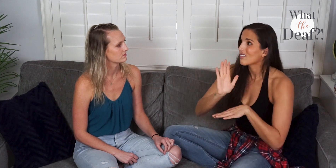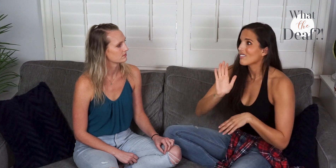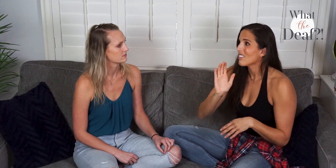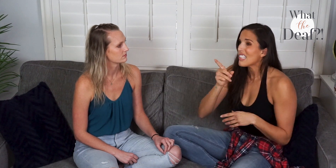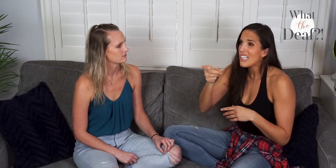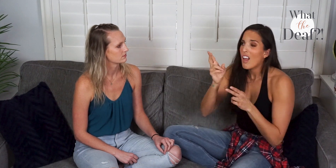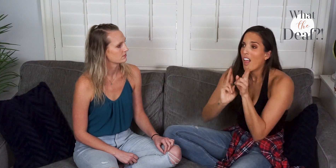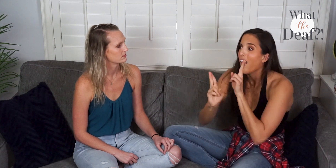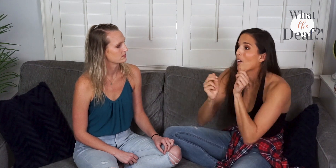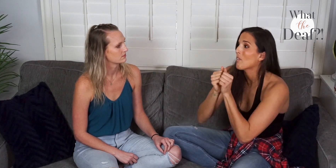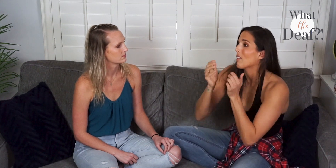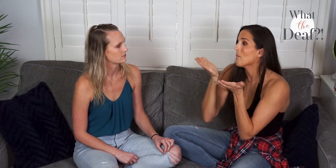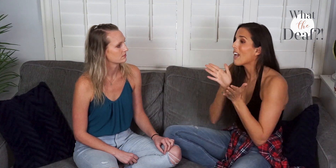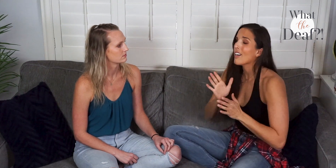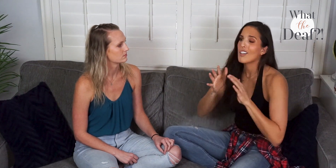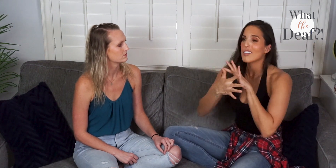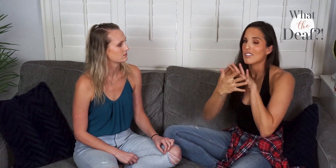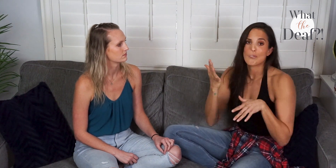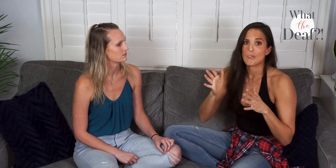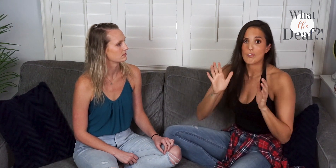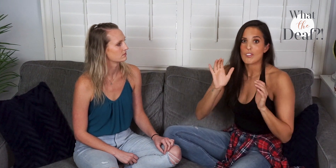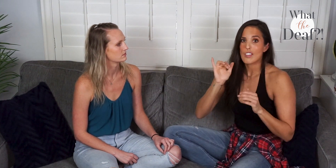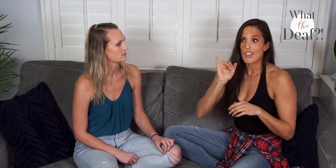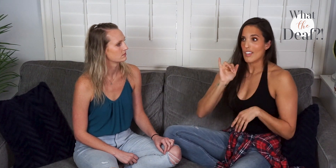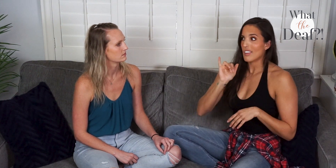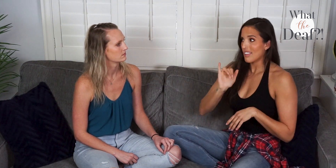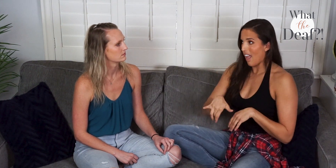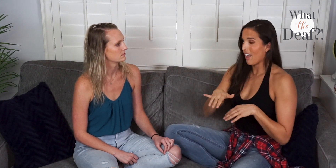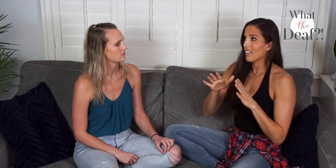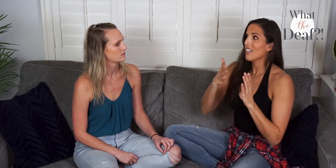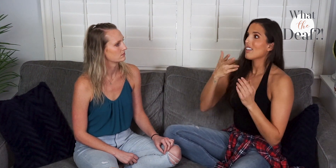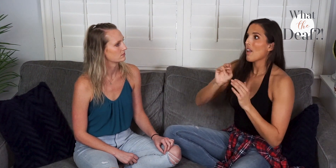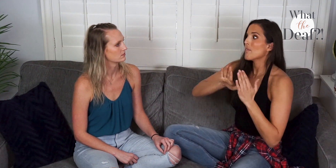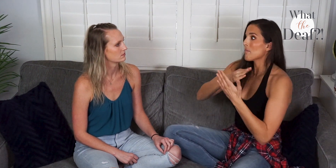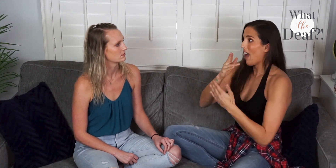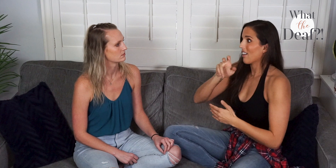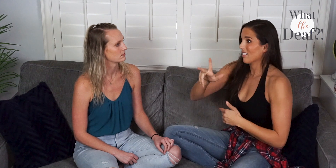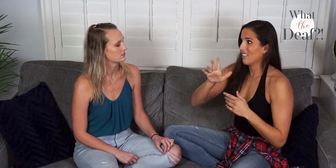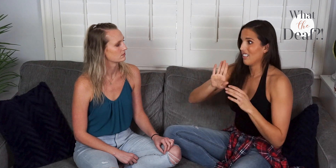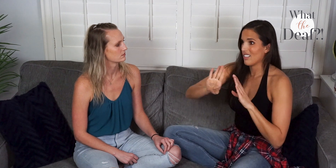and we just talked and he like bantered with the waiter and all of that.